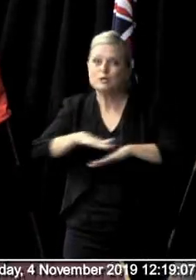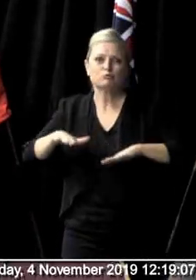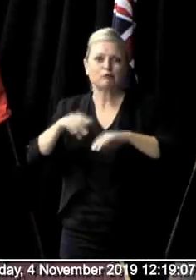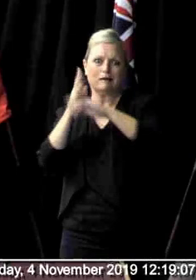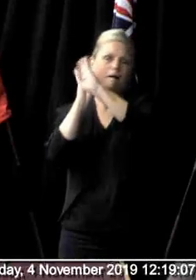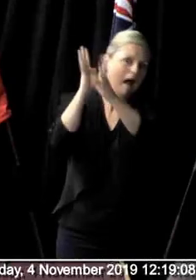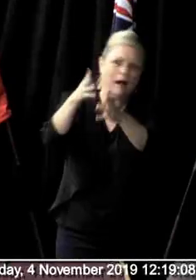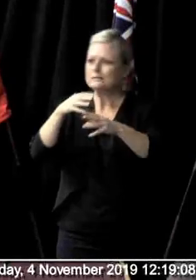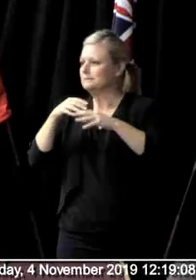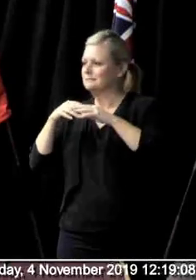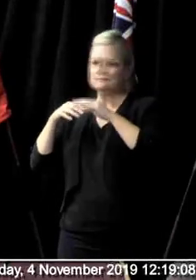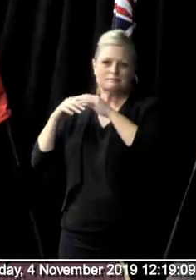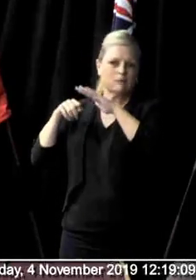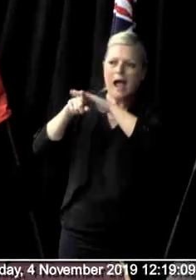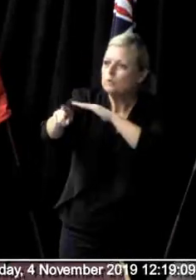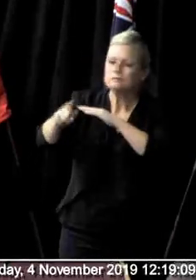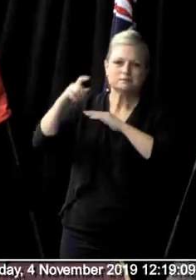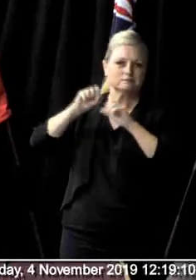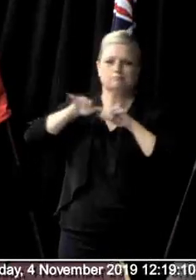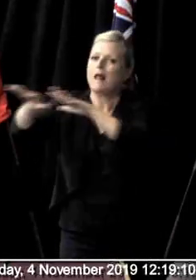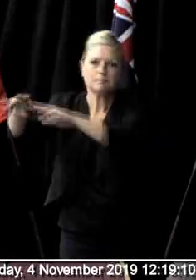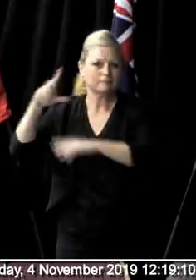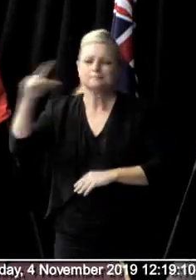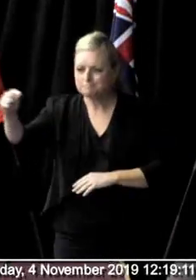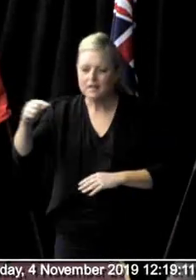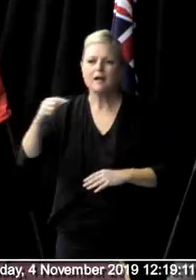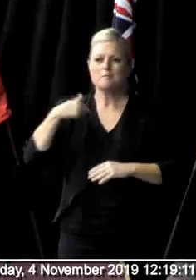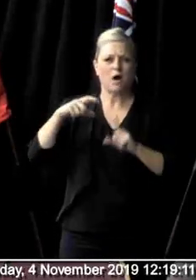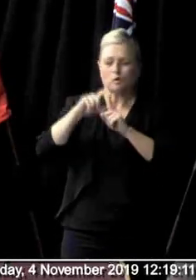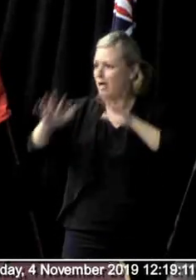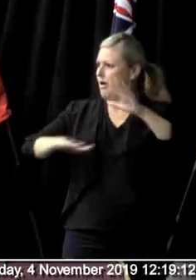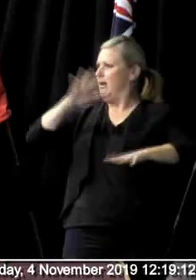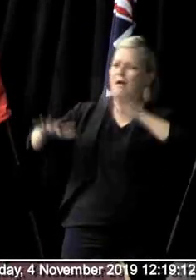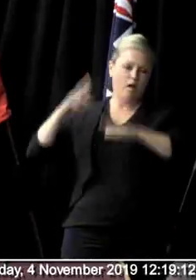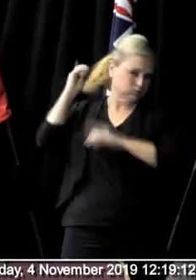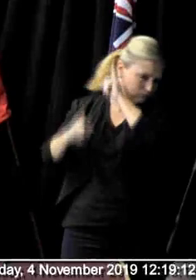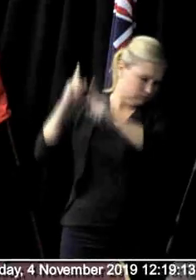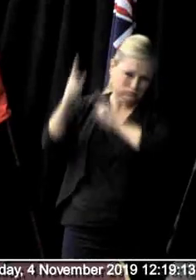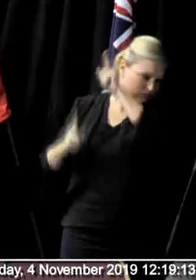to the playground or getting back into class it was quite stressful for her. Yes. So the additional challenges... FEMALE: Oh, yes.